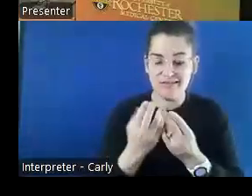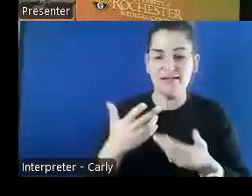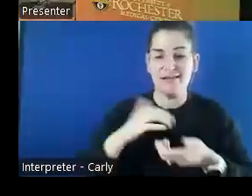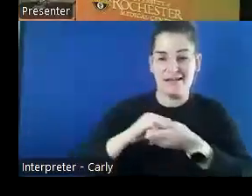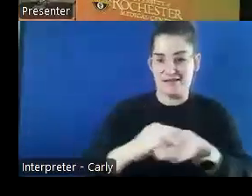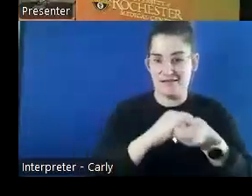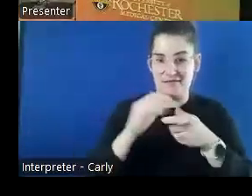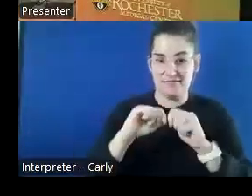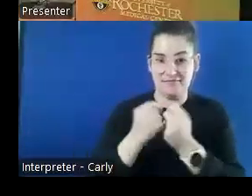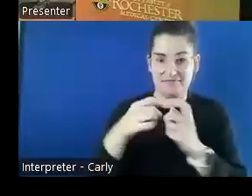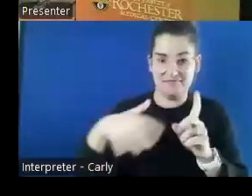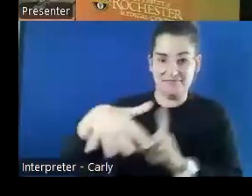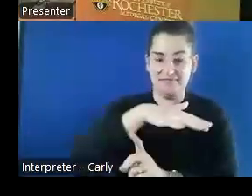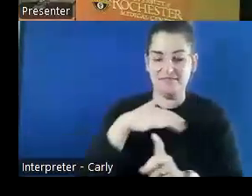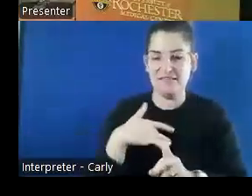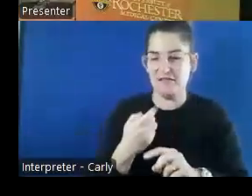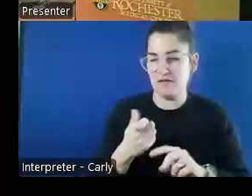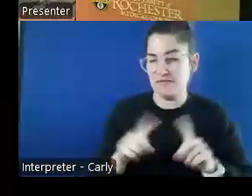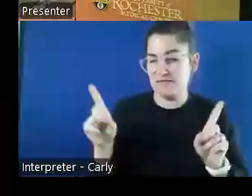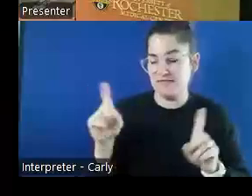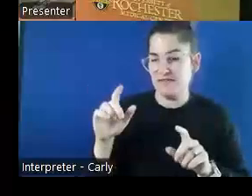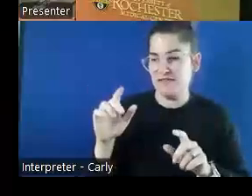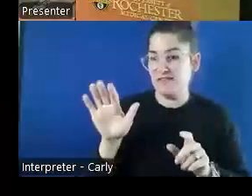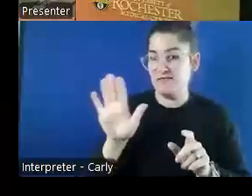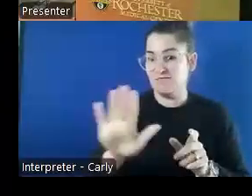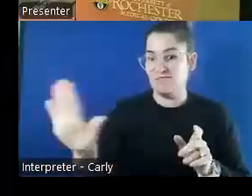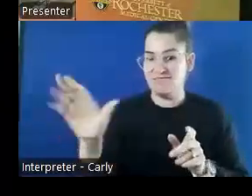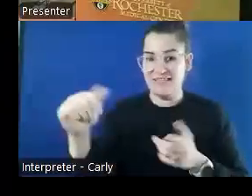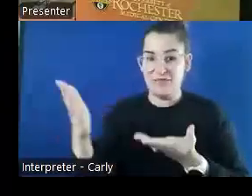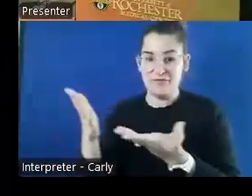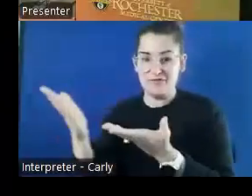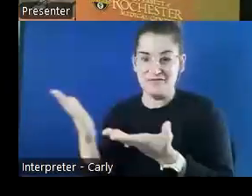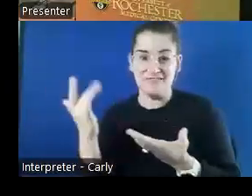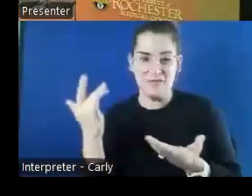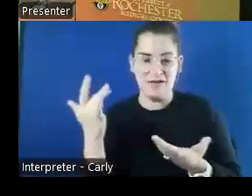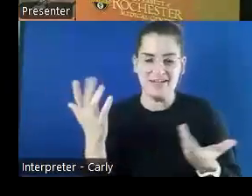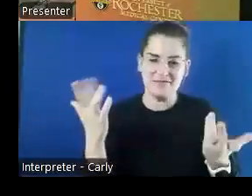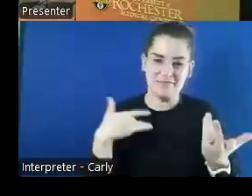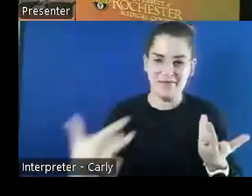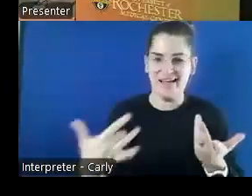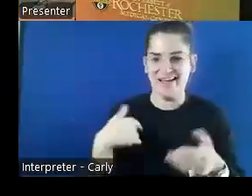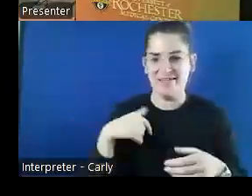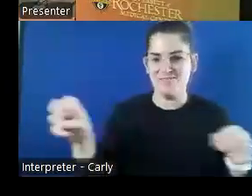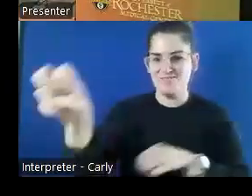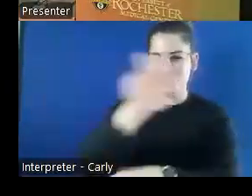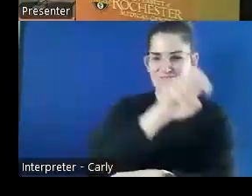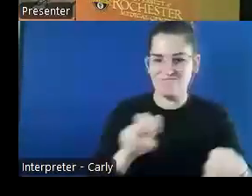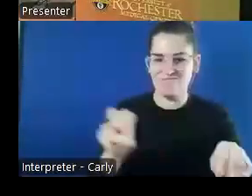feel a little different than some of the other services we're on because in our first year we obviously move around the hospital quite a bit so we get exposure to a lot of different ways